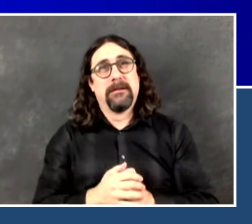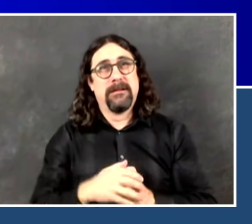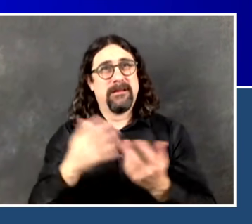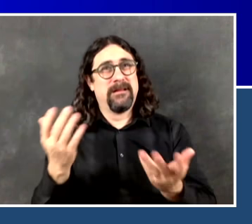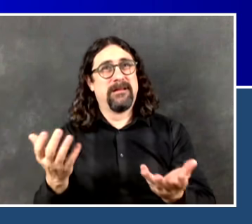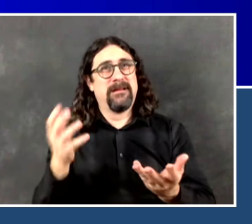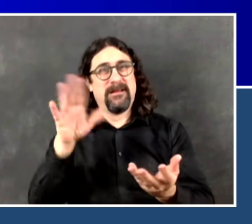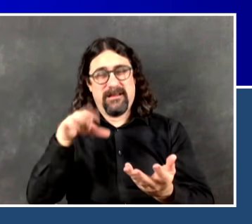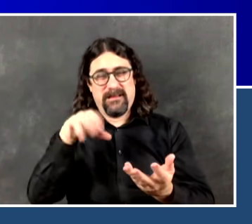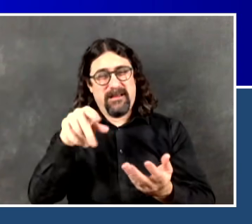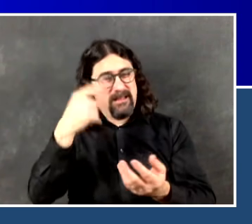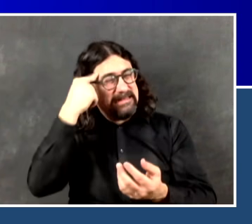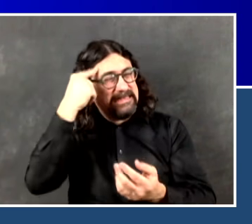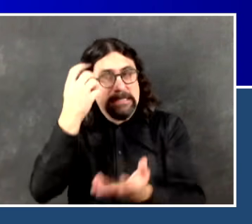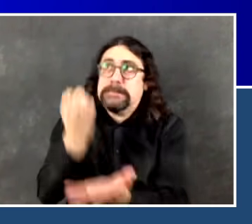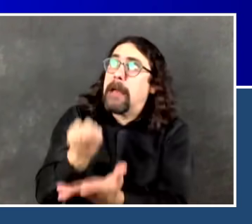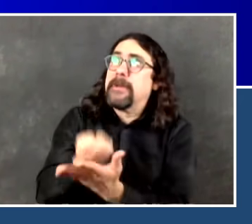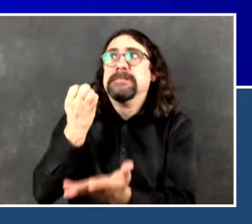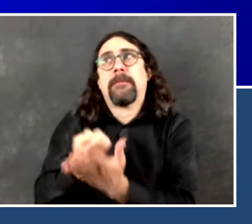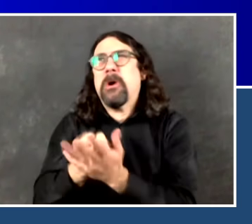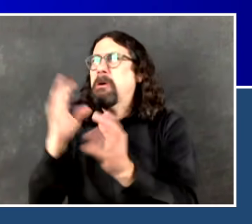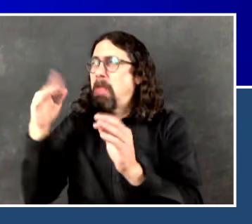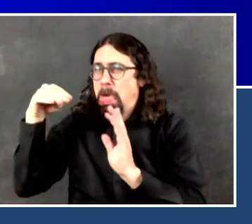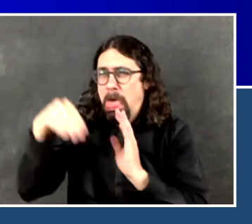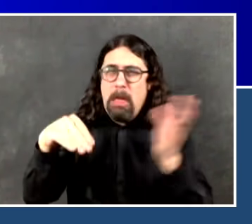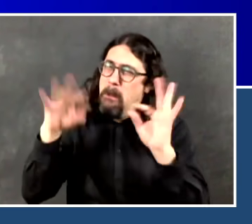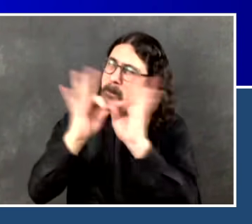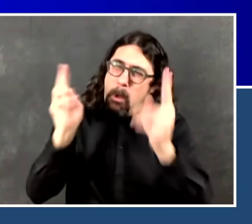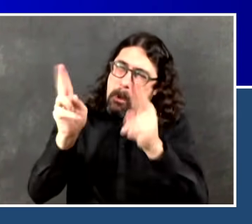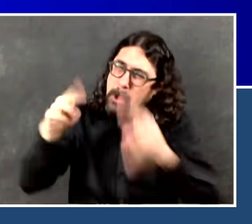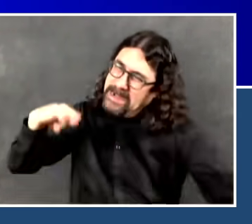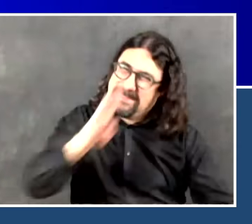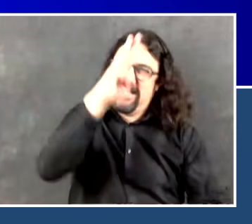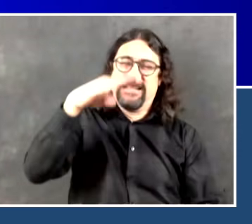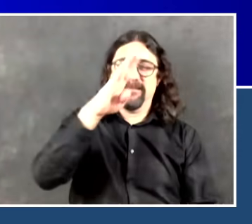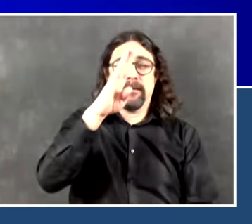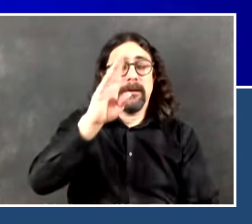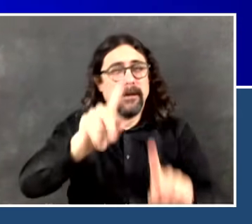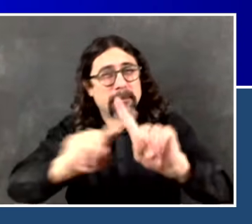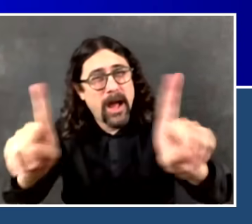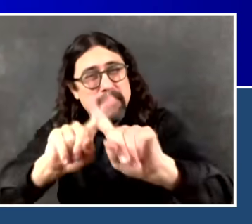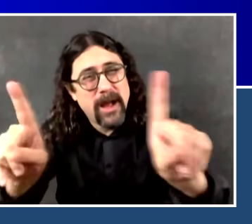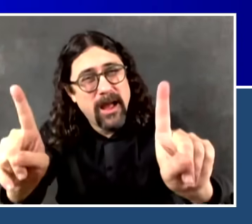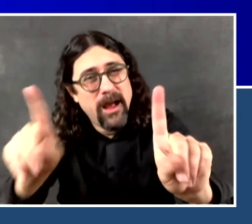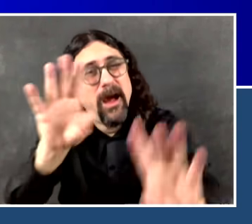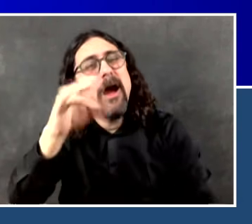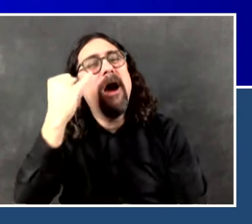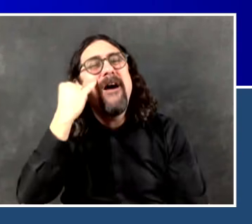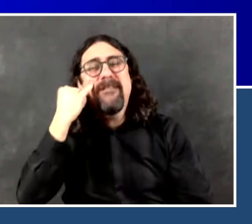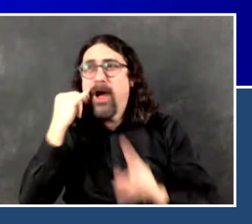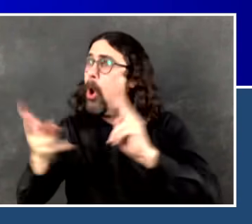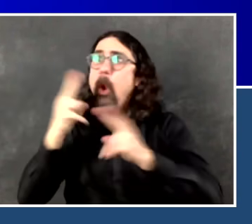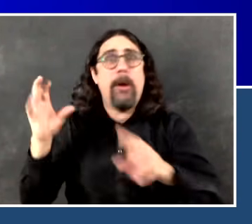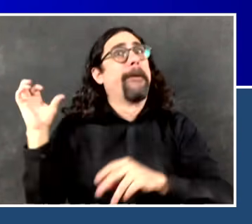THE DISEASE REASSERTS YOU'RE DELAYINGBY POTENTIALLY A LONG TIME WHEN YOU CAN HAVE THAT